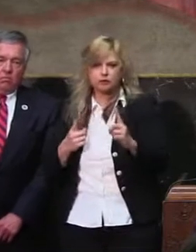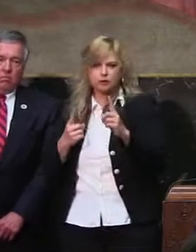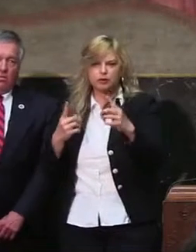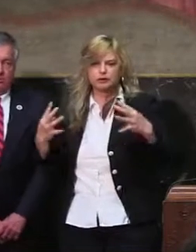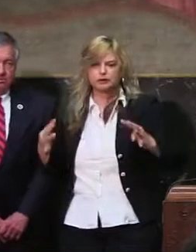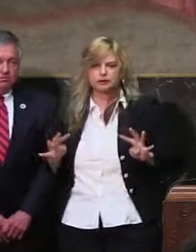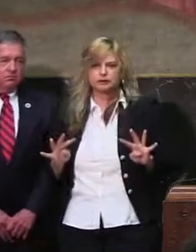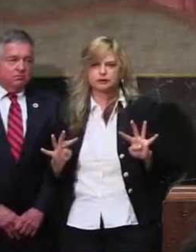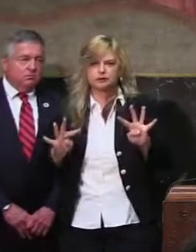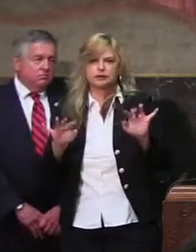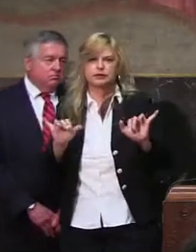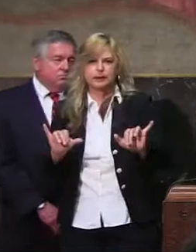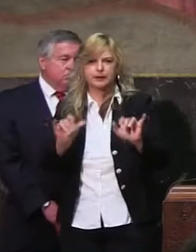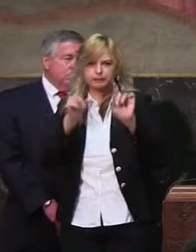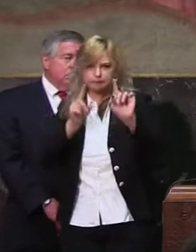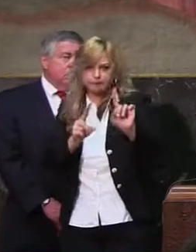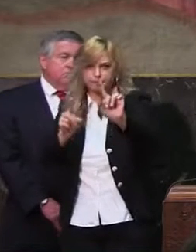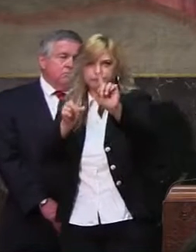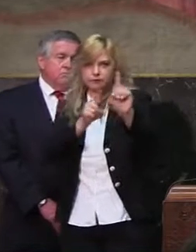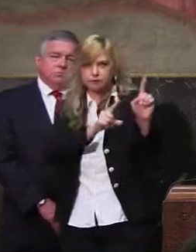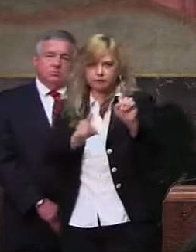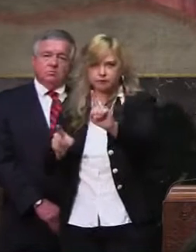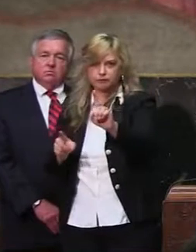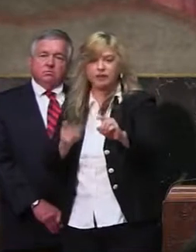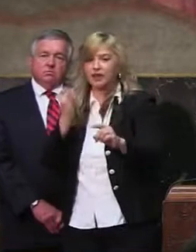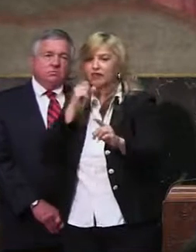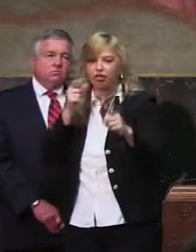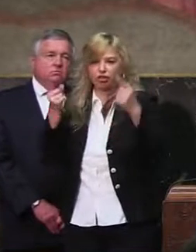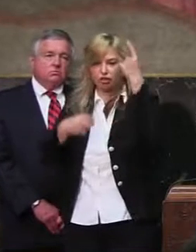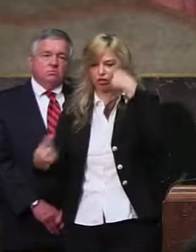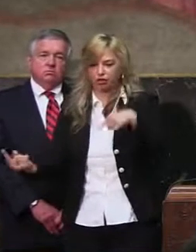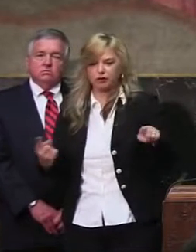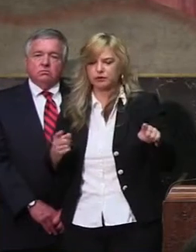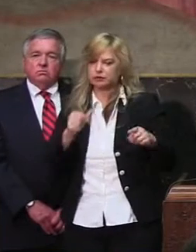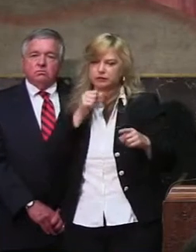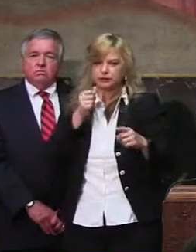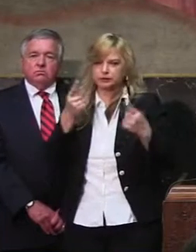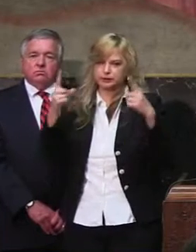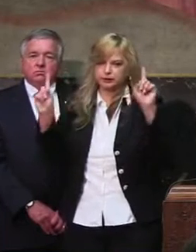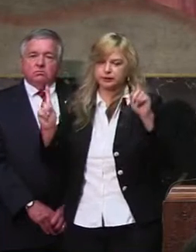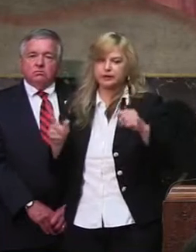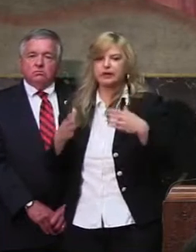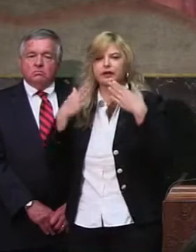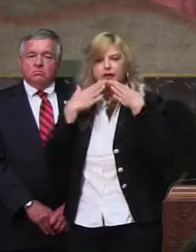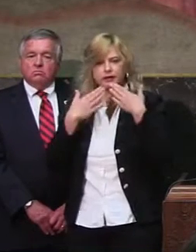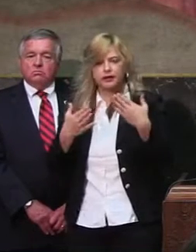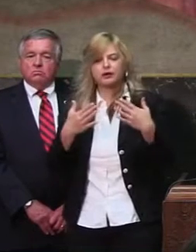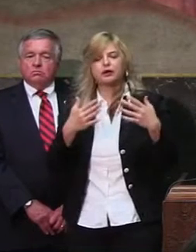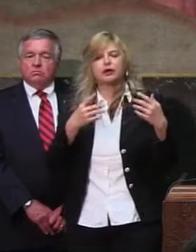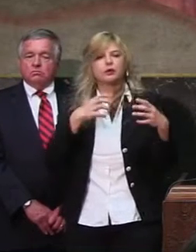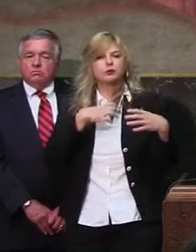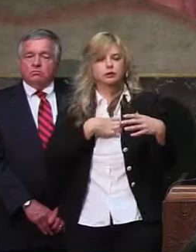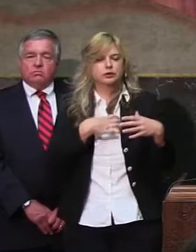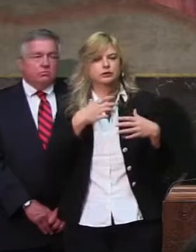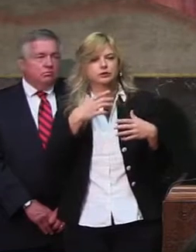there and so I wish the best to Senator Martini on the Senate floor today and look forward to bringing our our bills